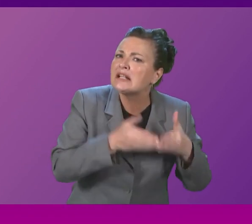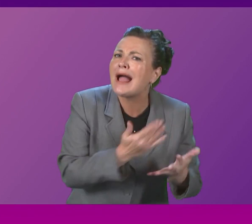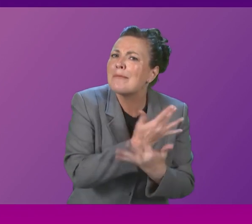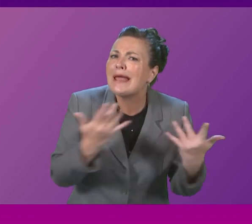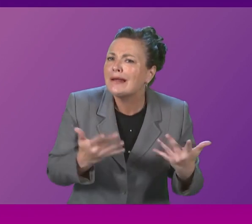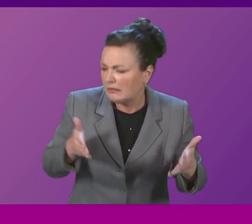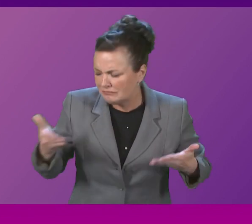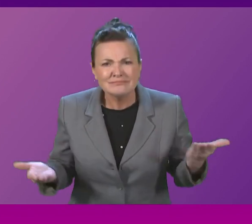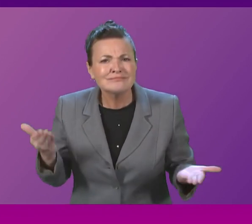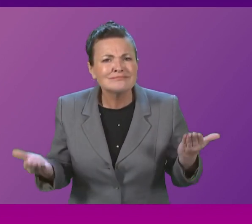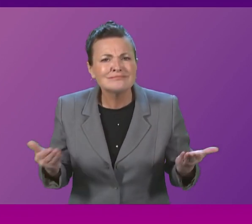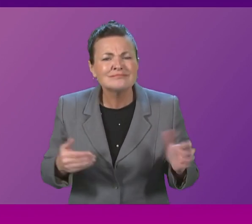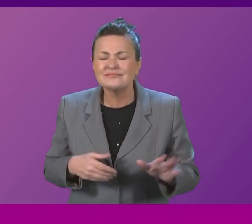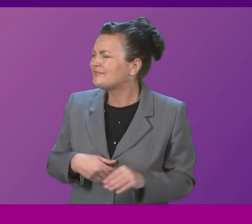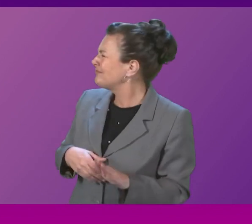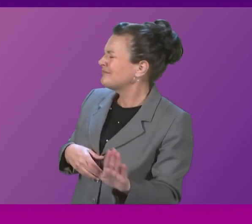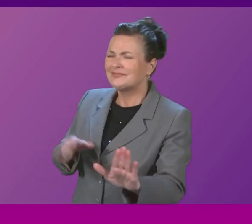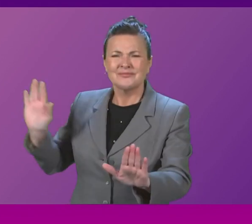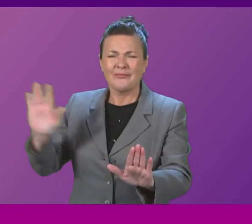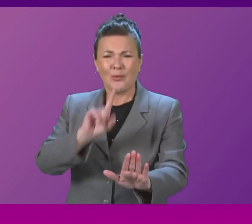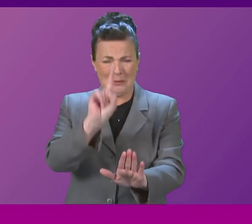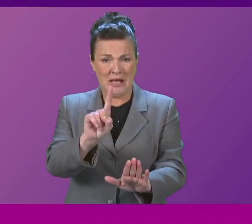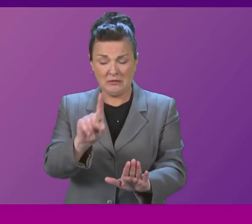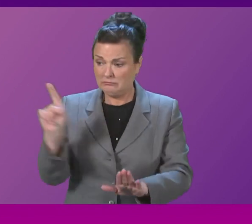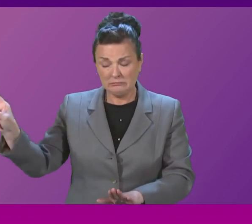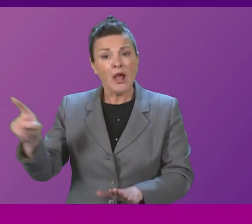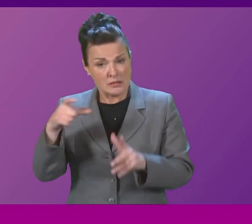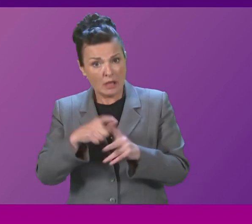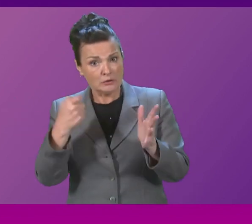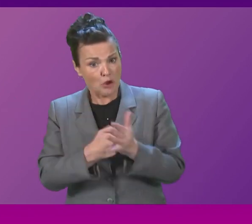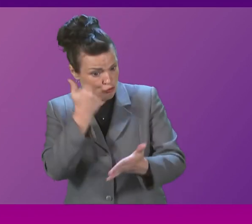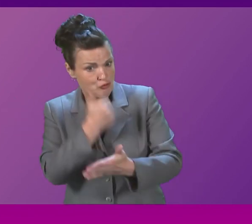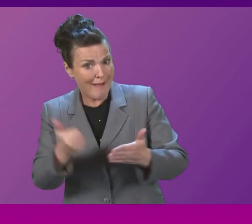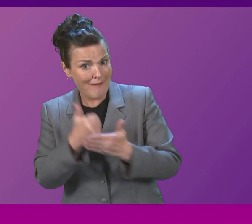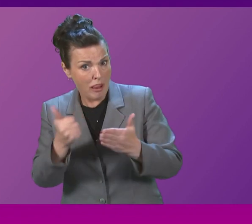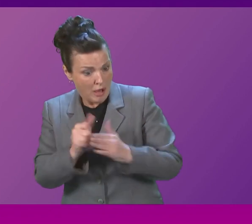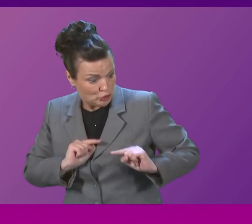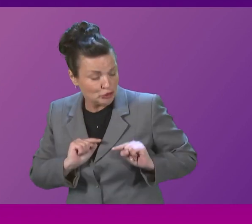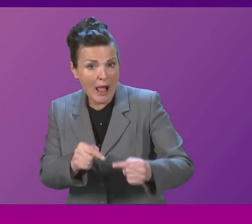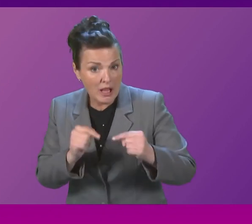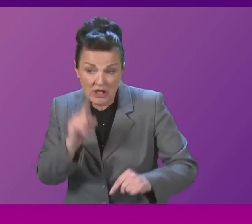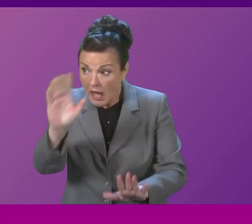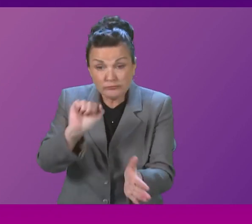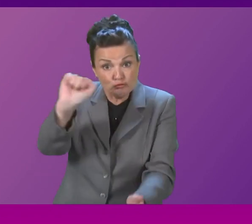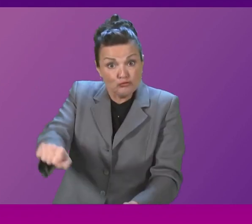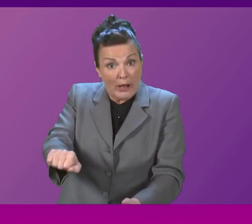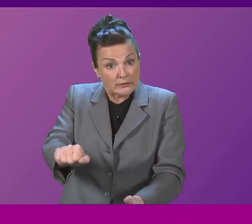Douglas Ross regularly and rightly challenges me on the delay to the delivery of the ferries,